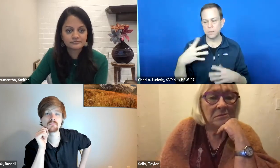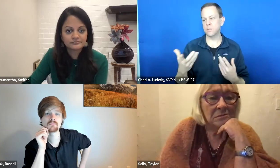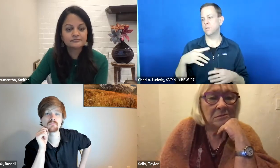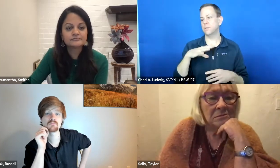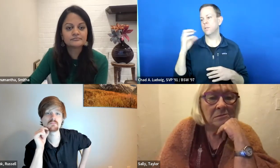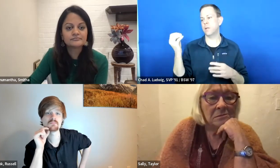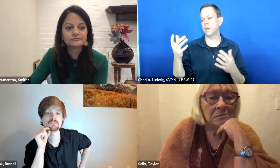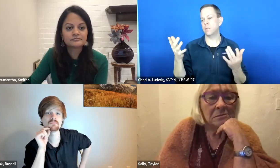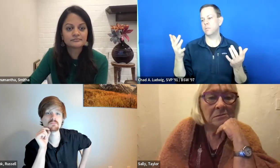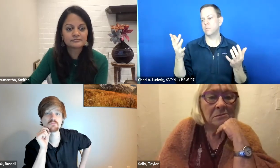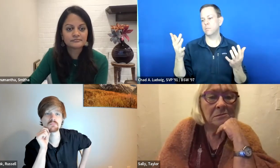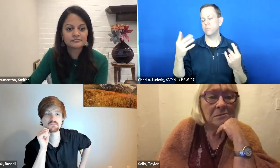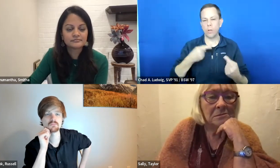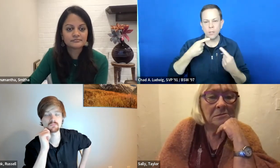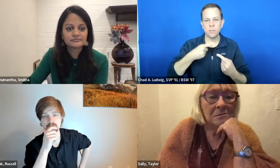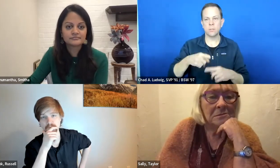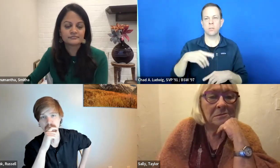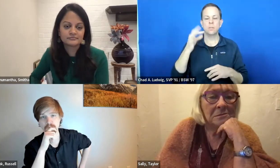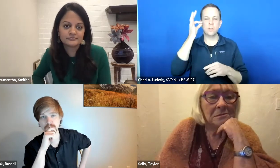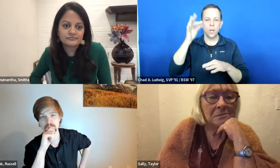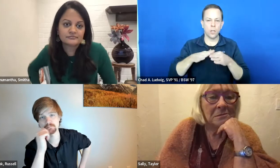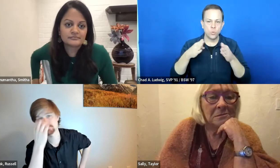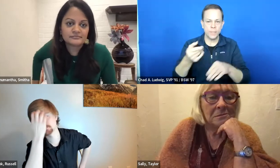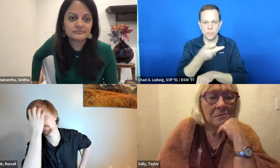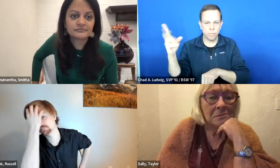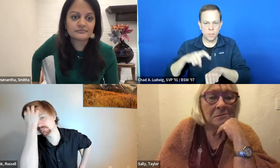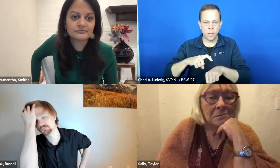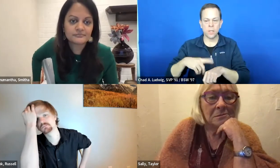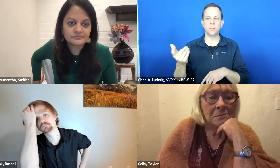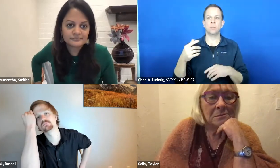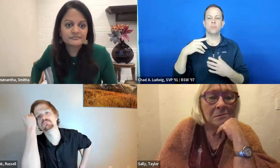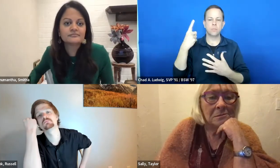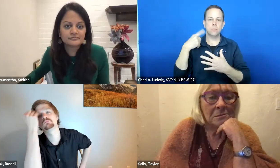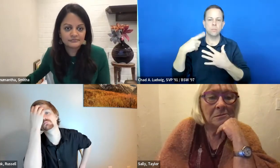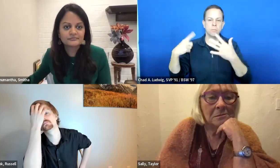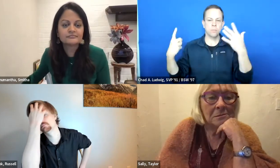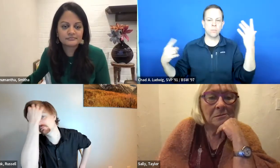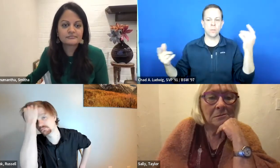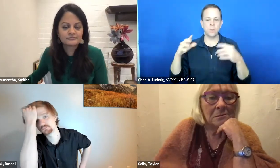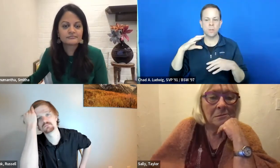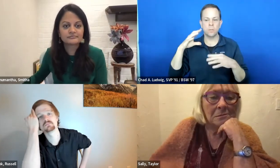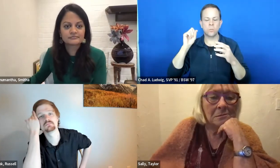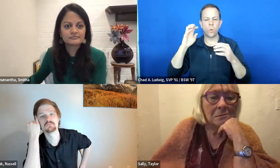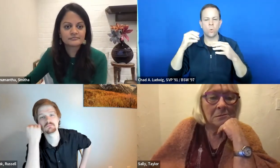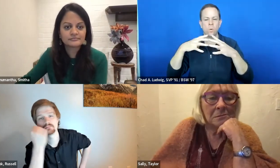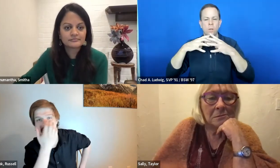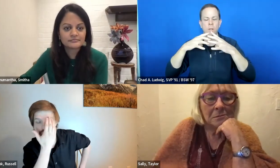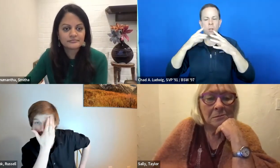She was a single mom raising two kids on her own, and she struggled. She almost lived on the street a few times,